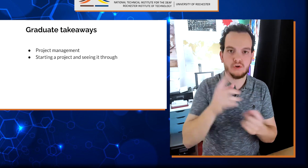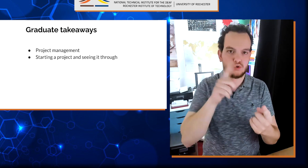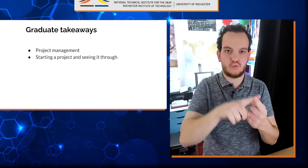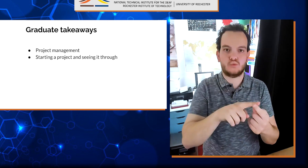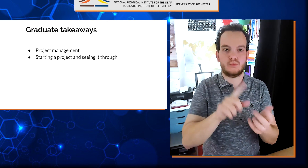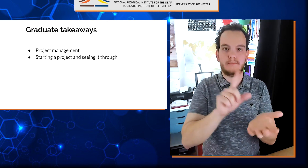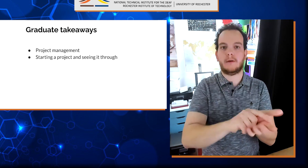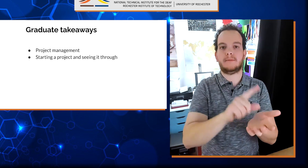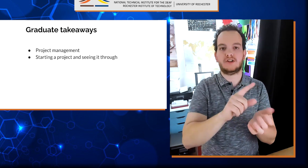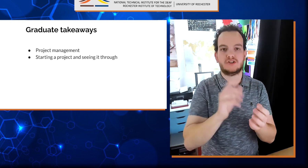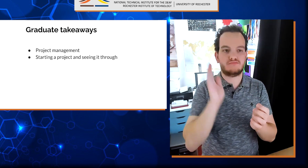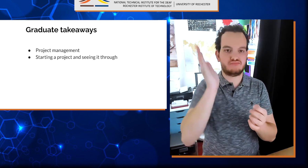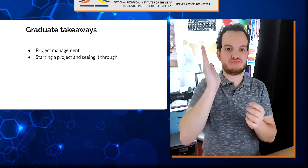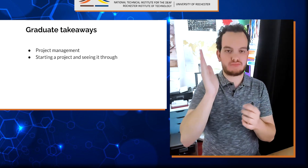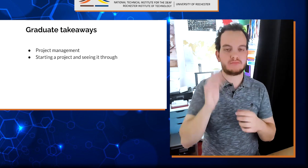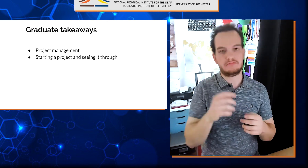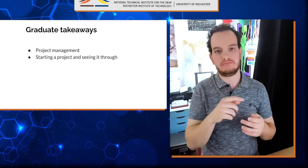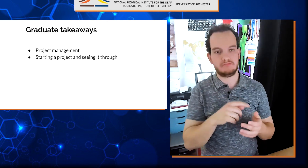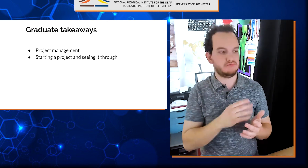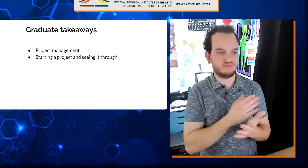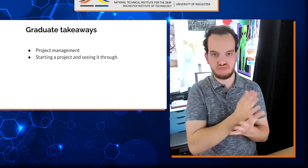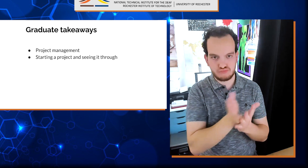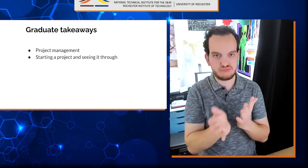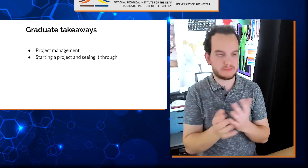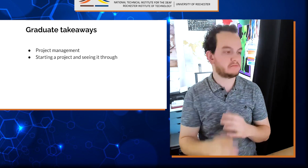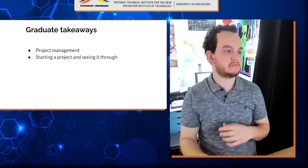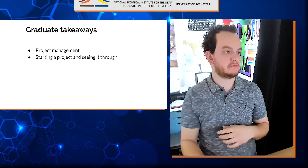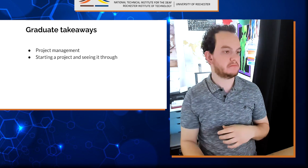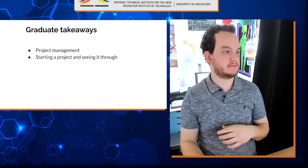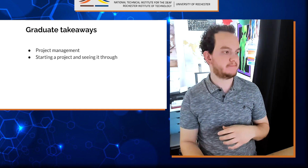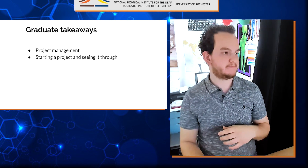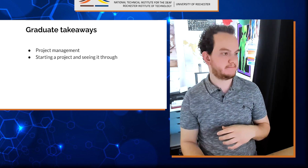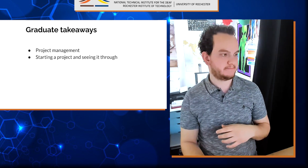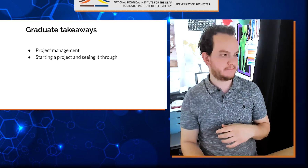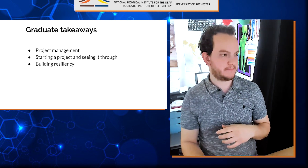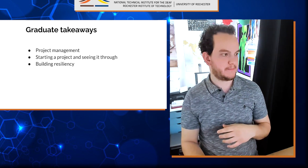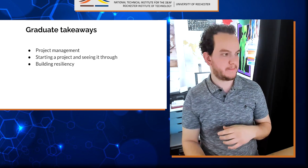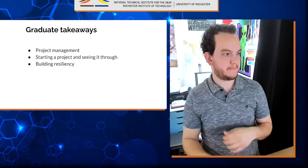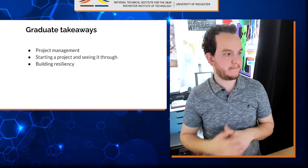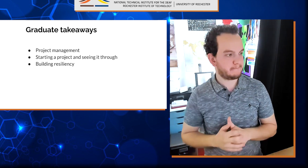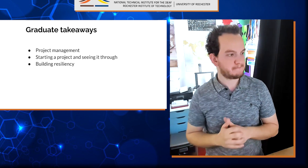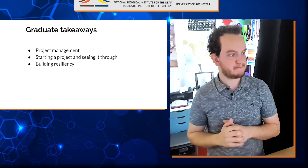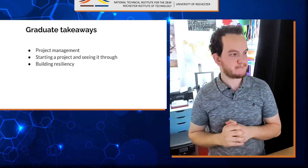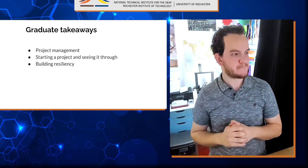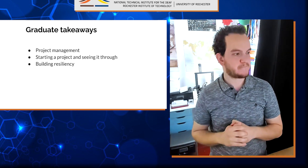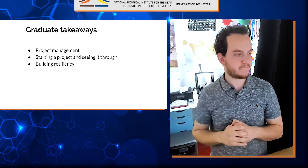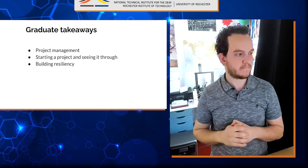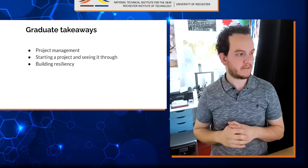and basically seeing the project from the beginning all the way through to the end to publications and presentations.